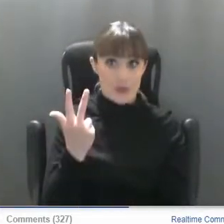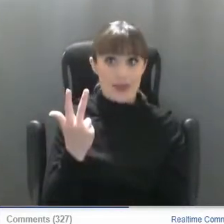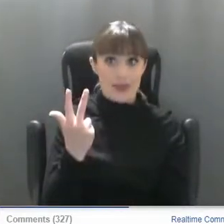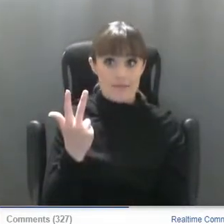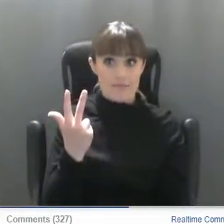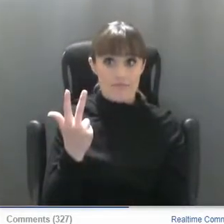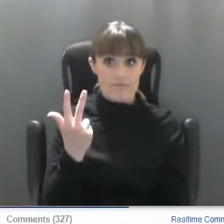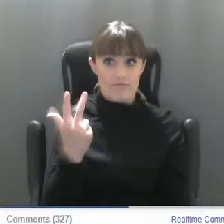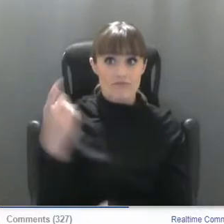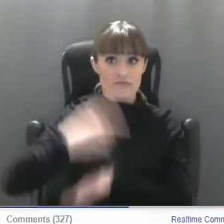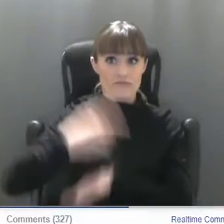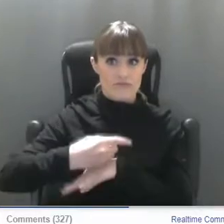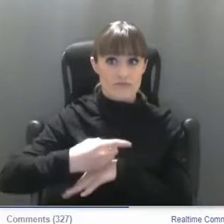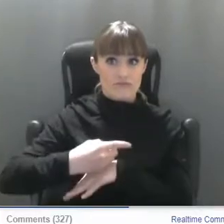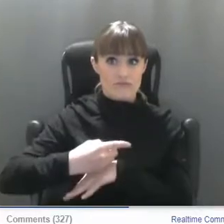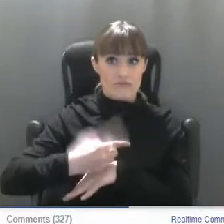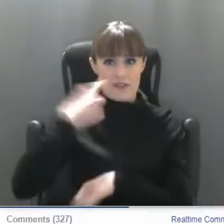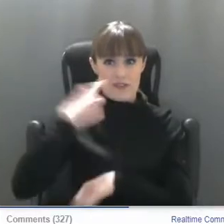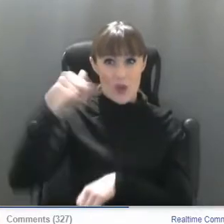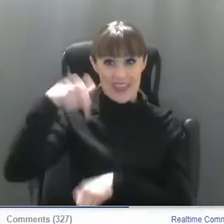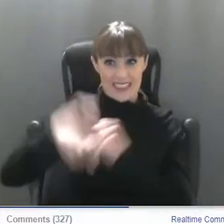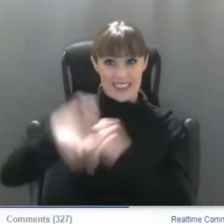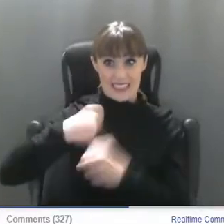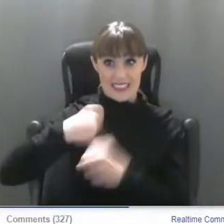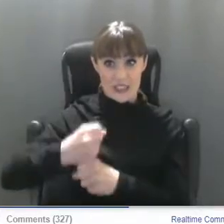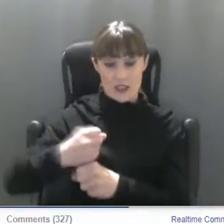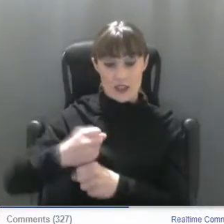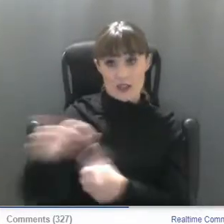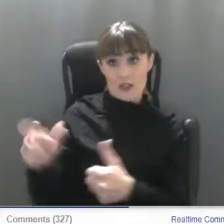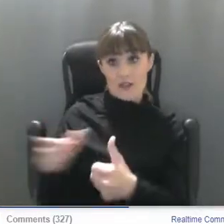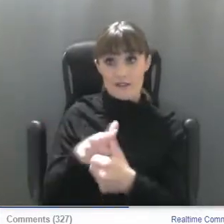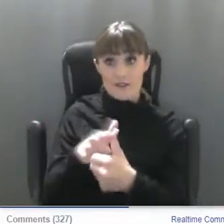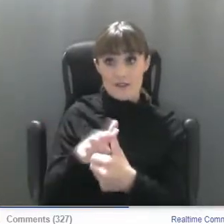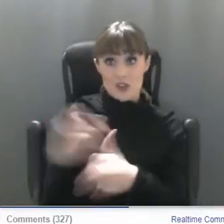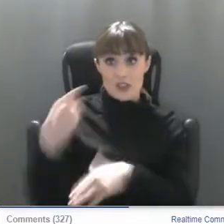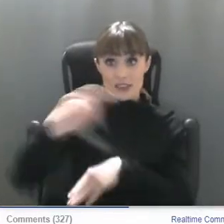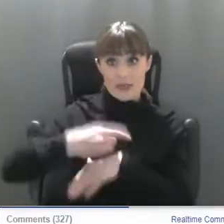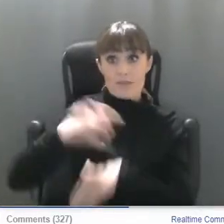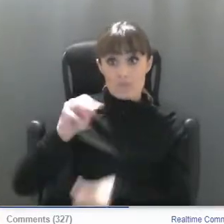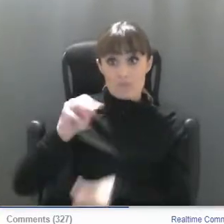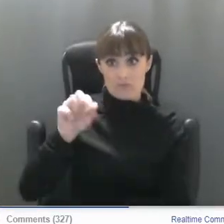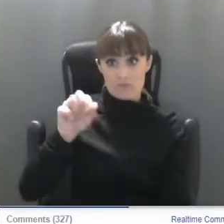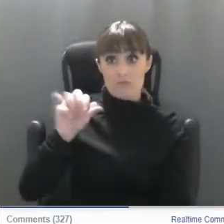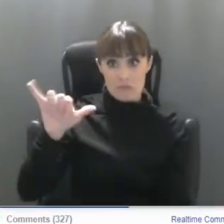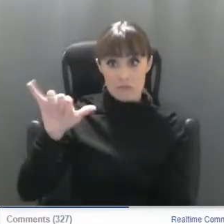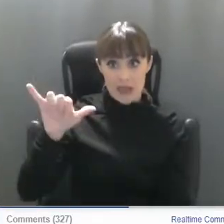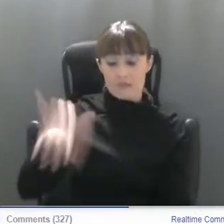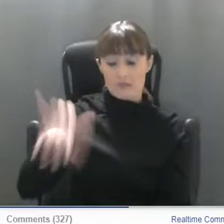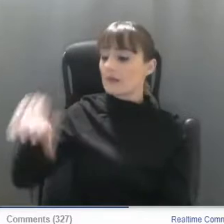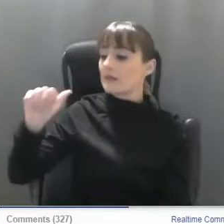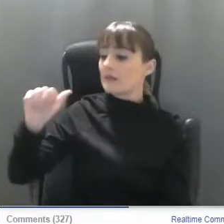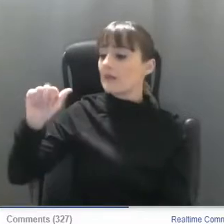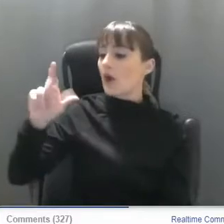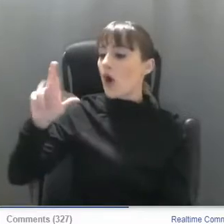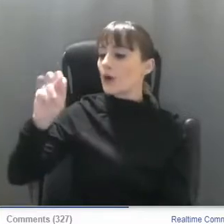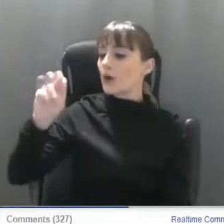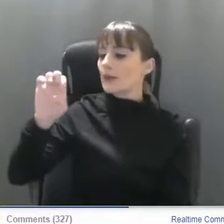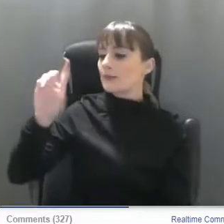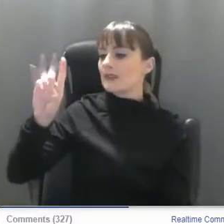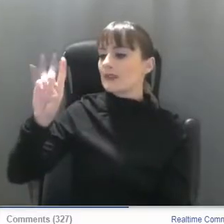And I'm actually glad you reminded me of that, because we've been so caught up trying to get reopened, I haven't got the word out. Oh, there's Cindy.